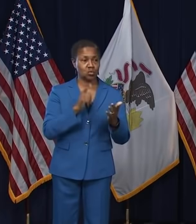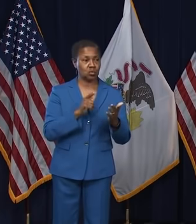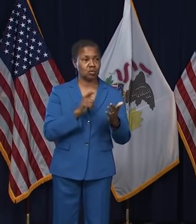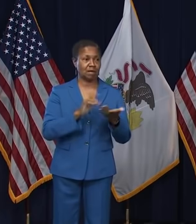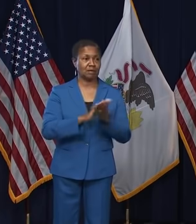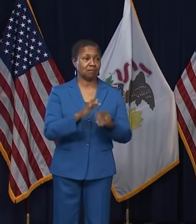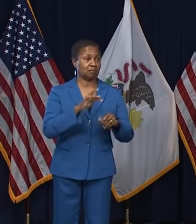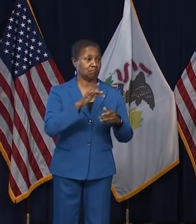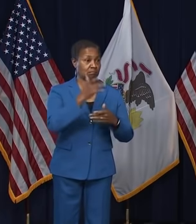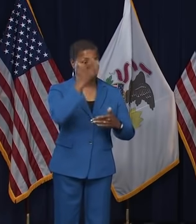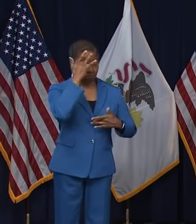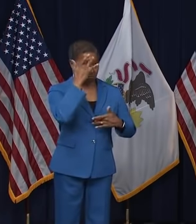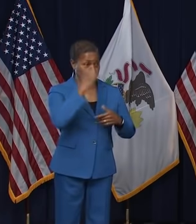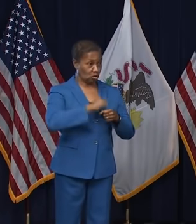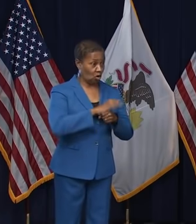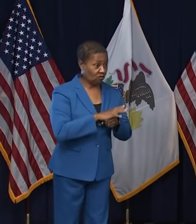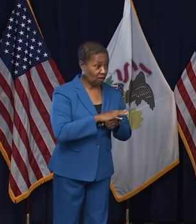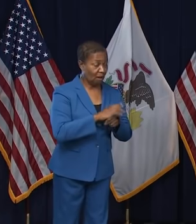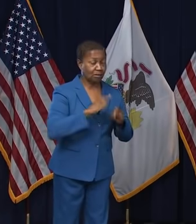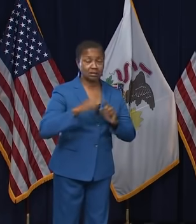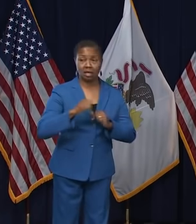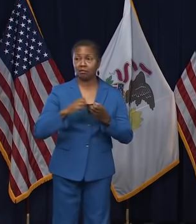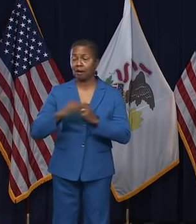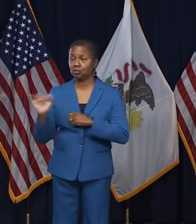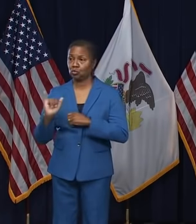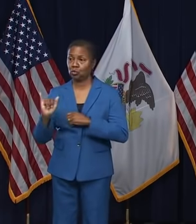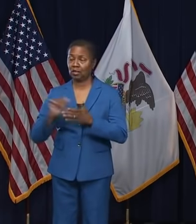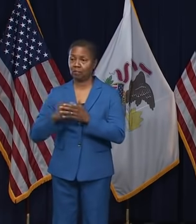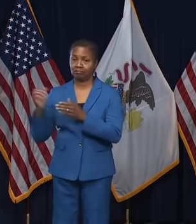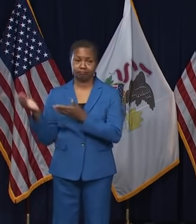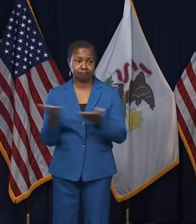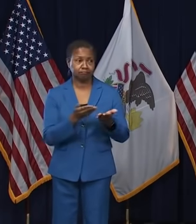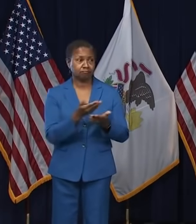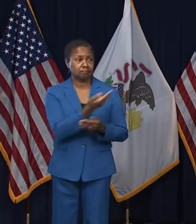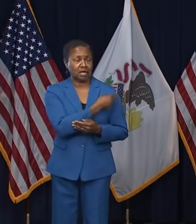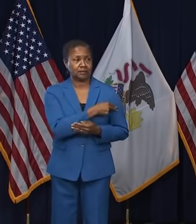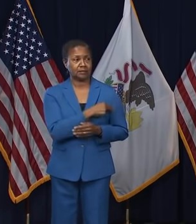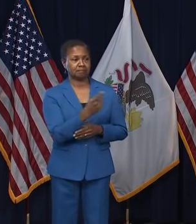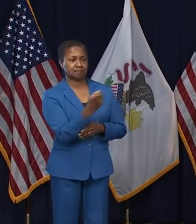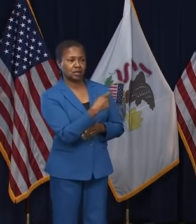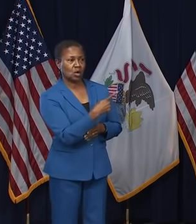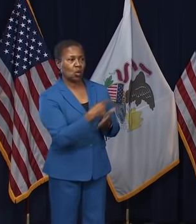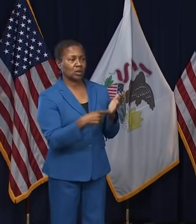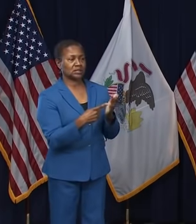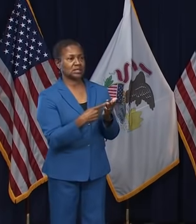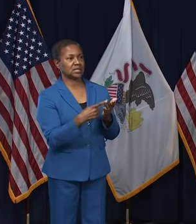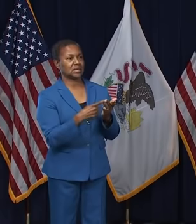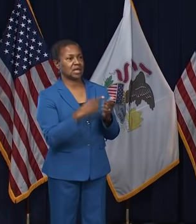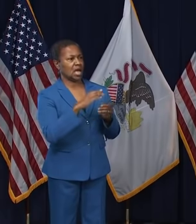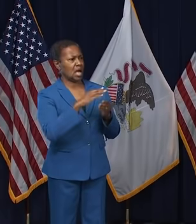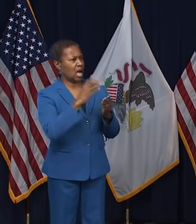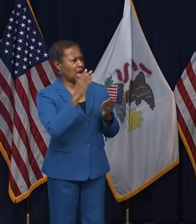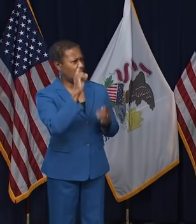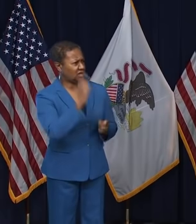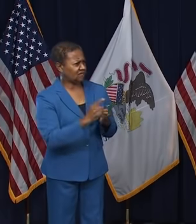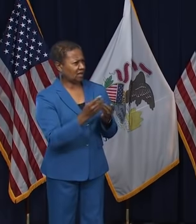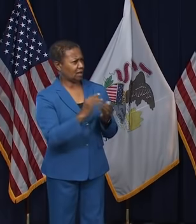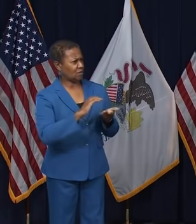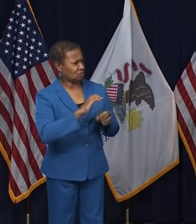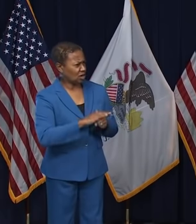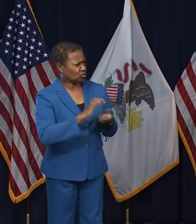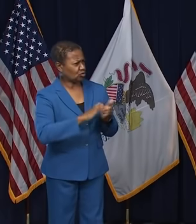available not just for people